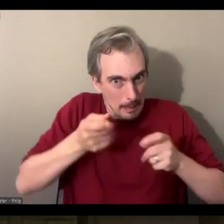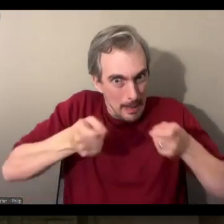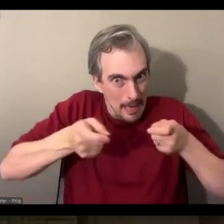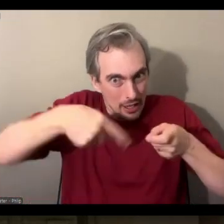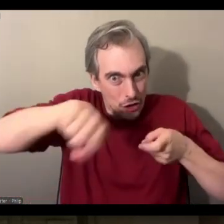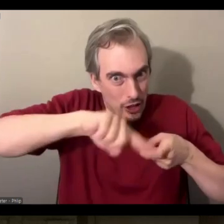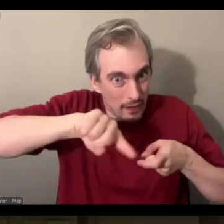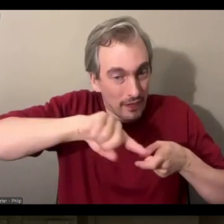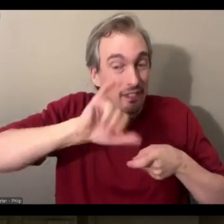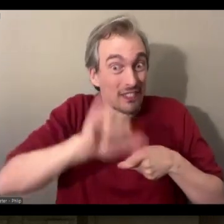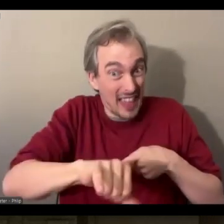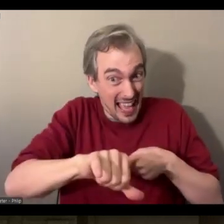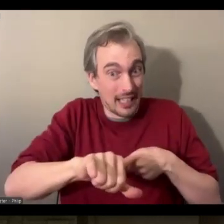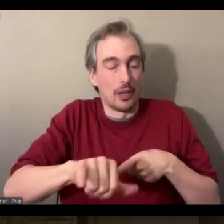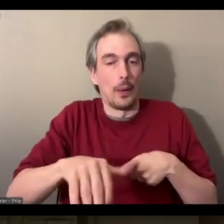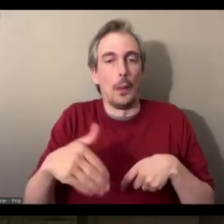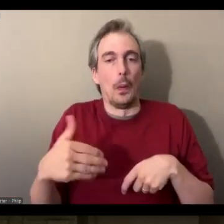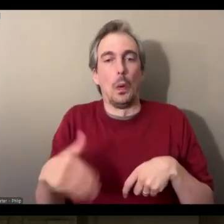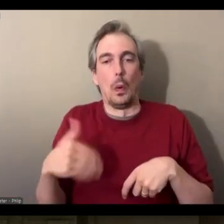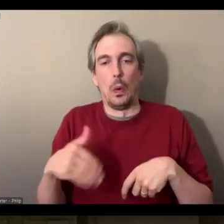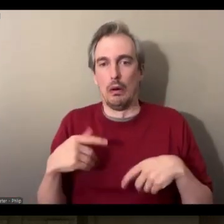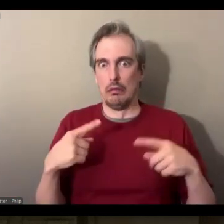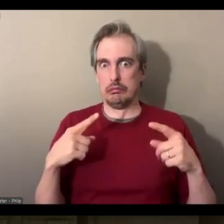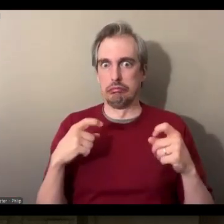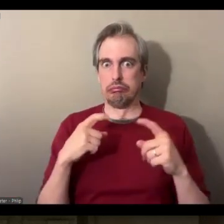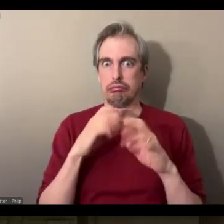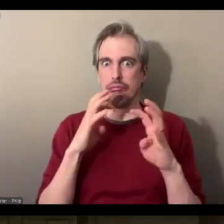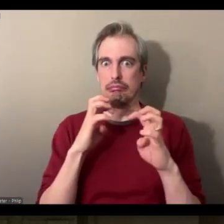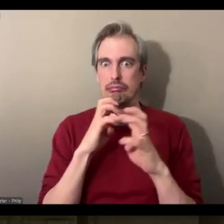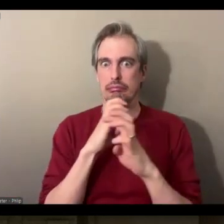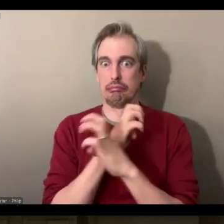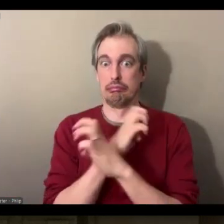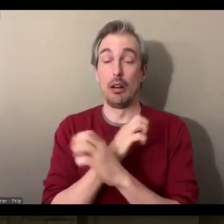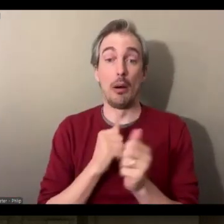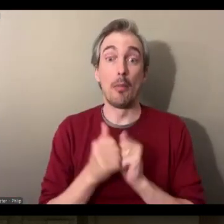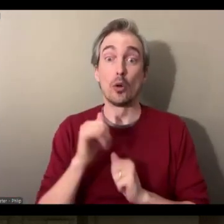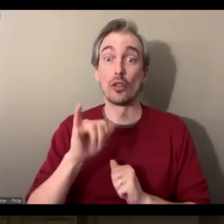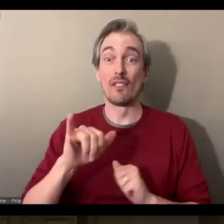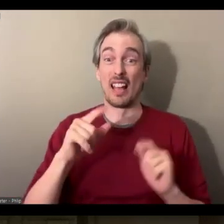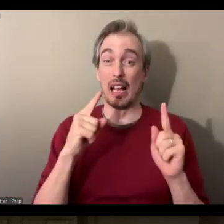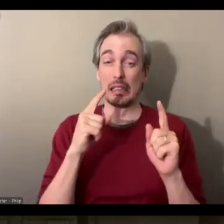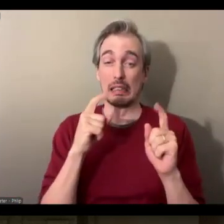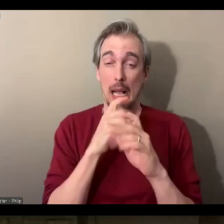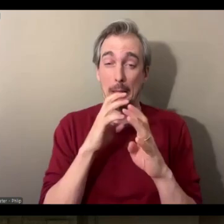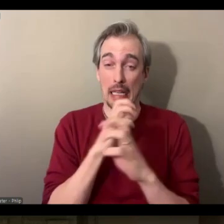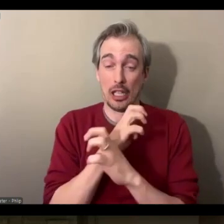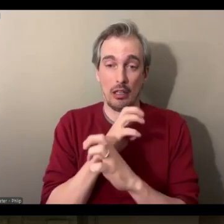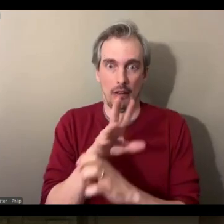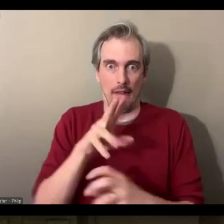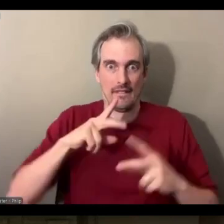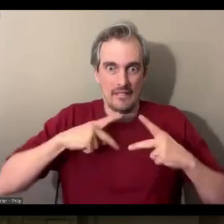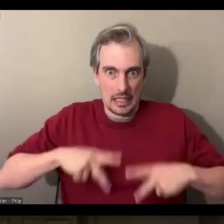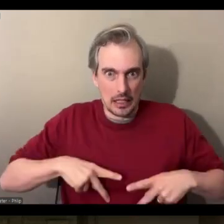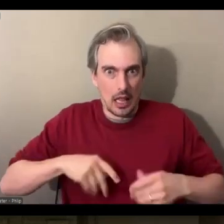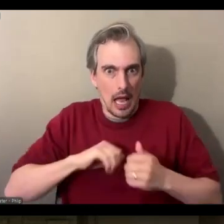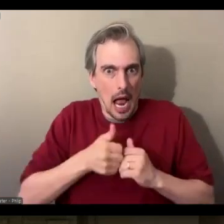is physical, and it really goes to our production team that makes it all happen, some of it is also